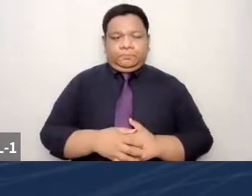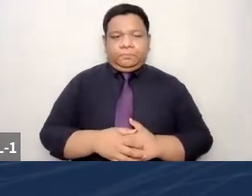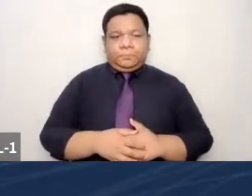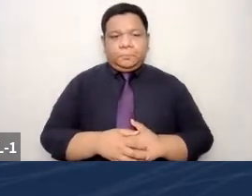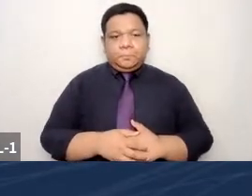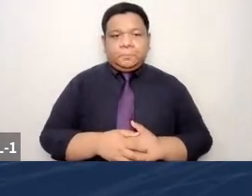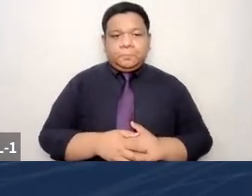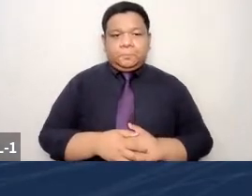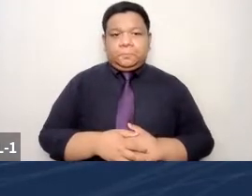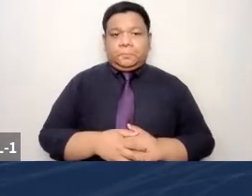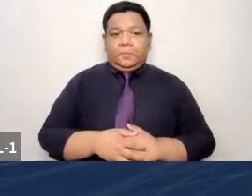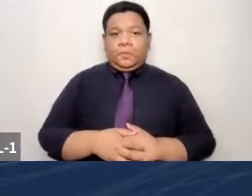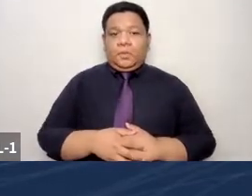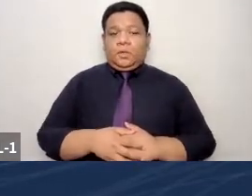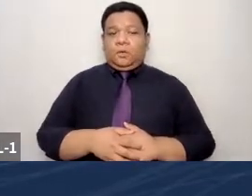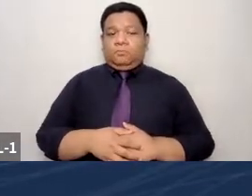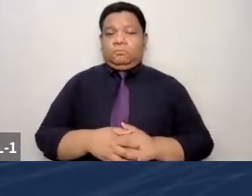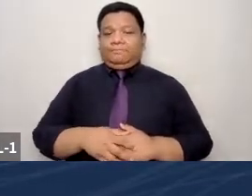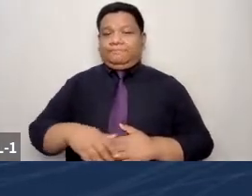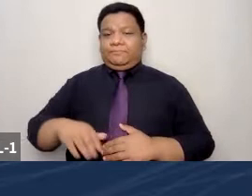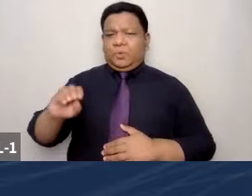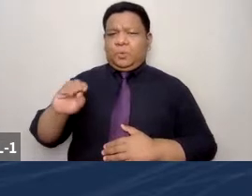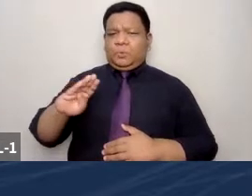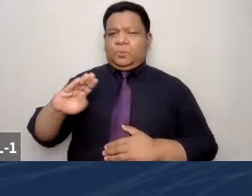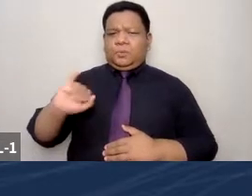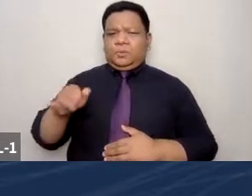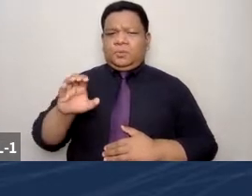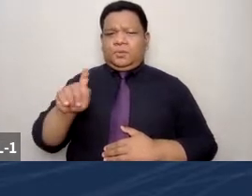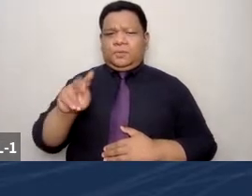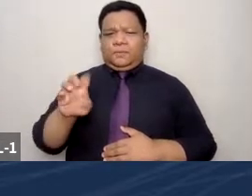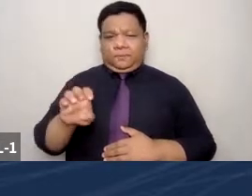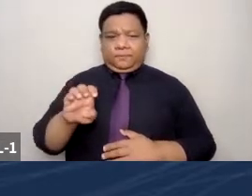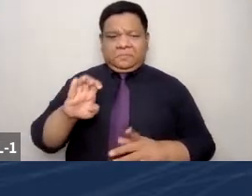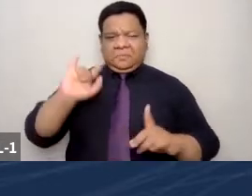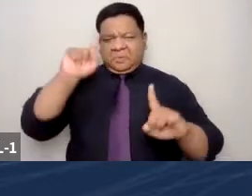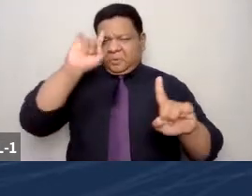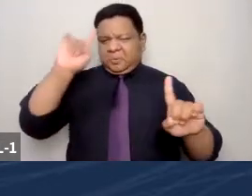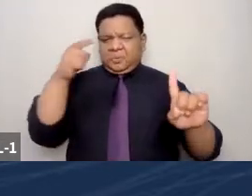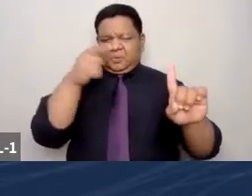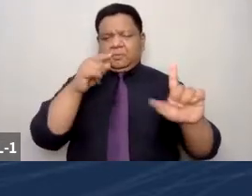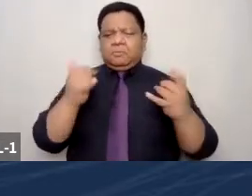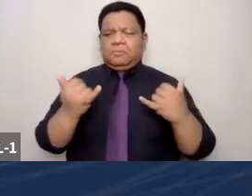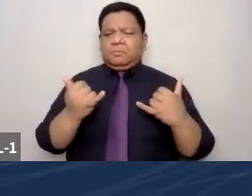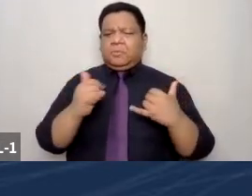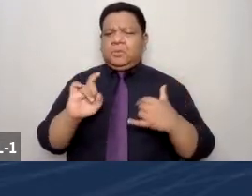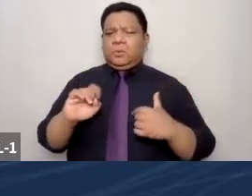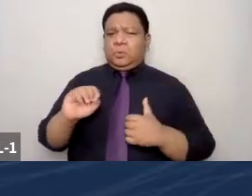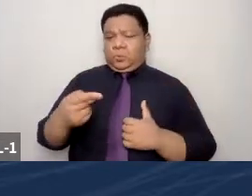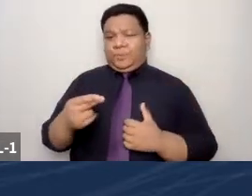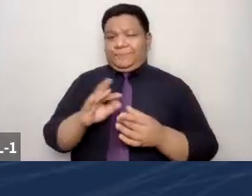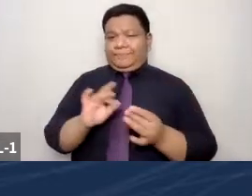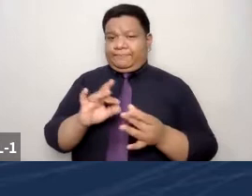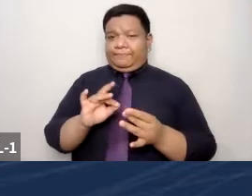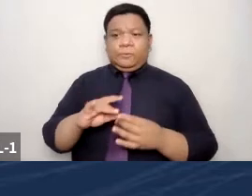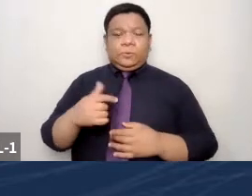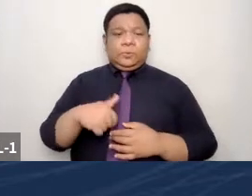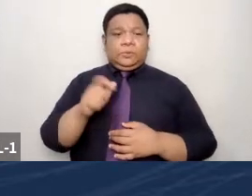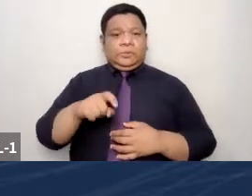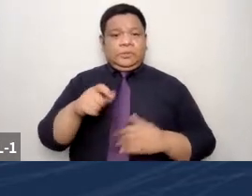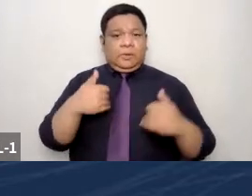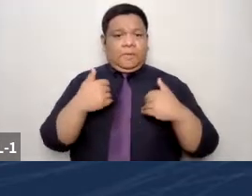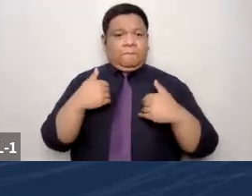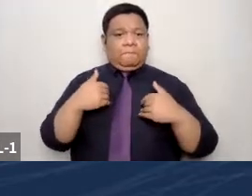The objectives of the Department of Health, what we’ve been saying is that we need to have equitable access.